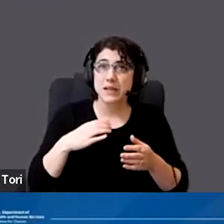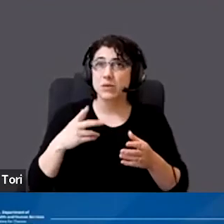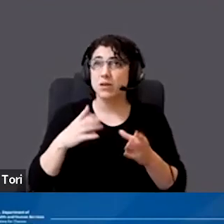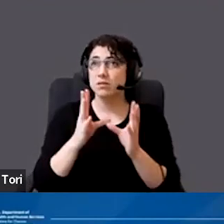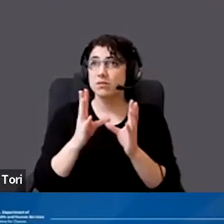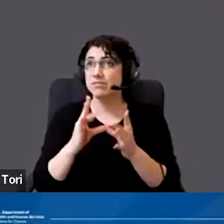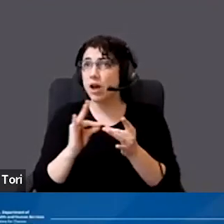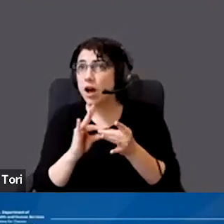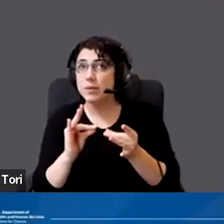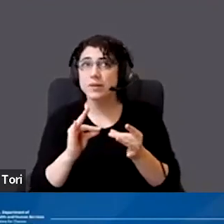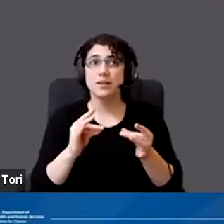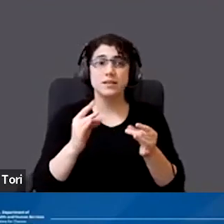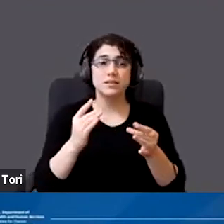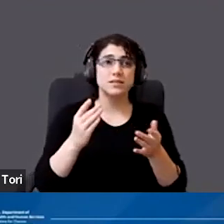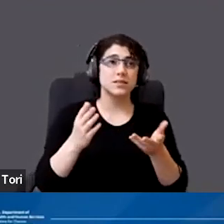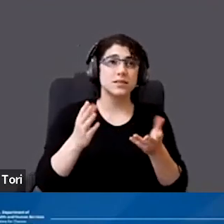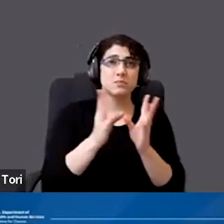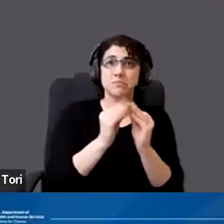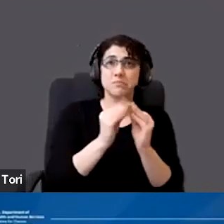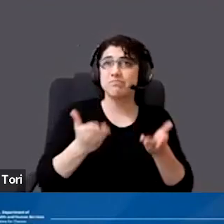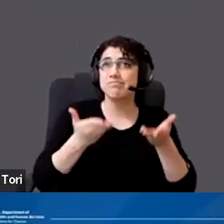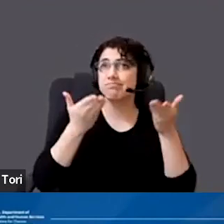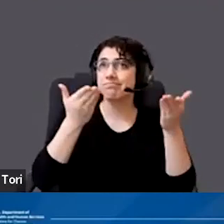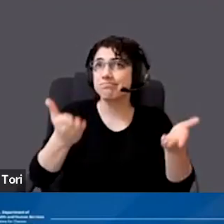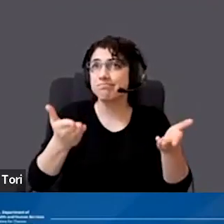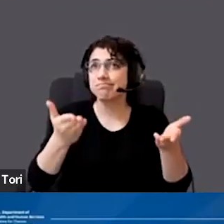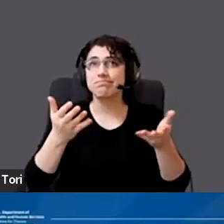advice on what we've covered today